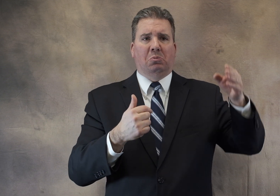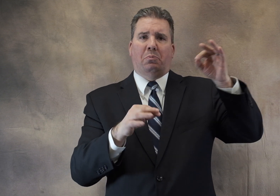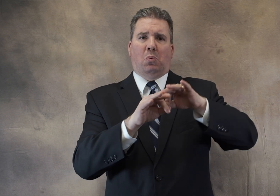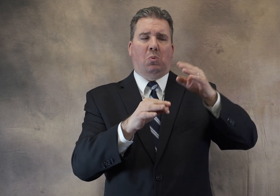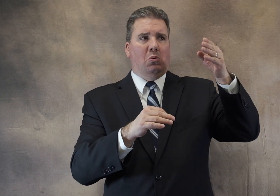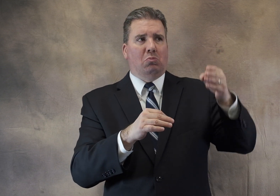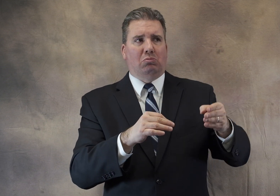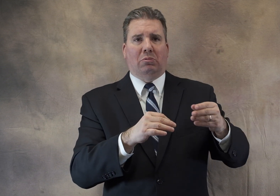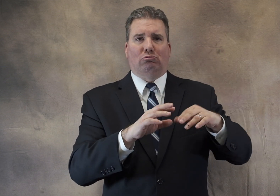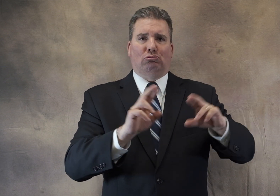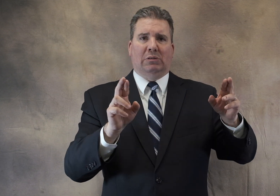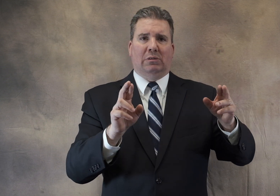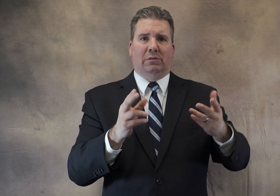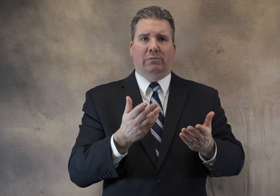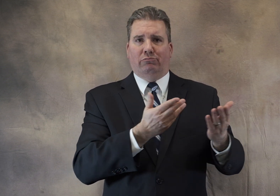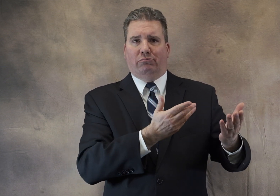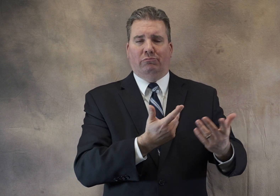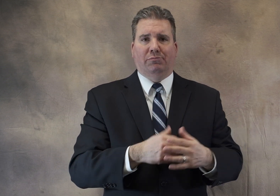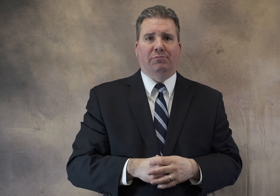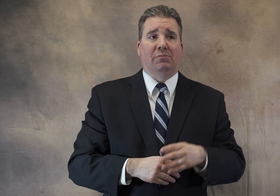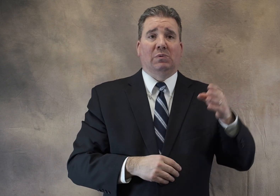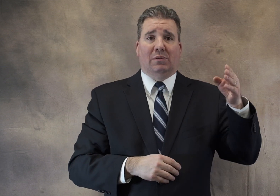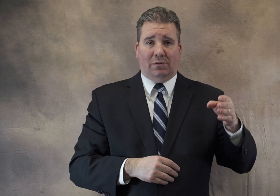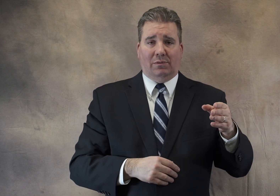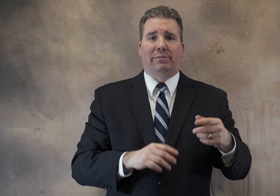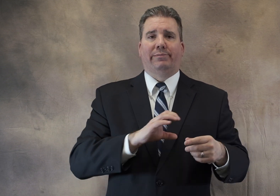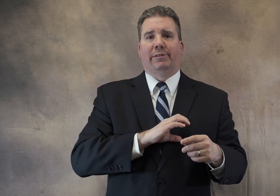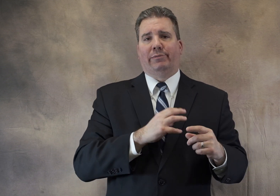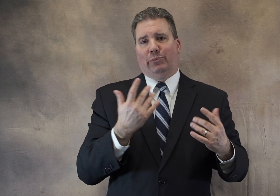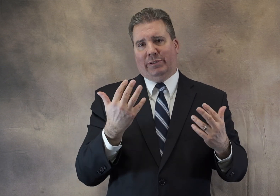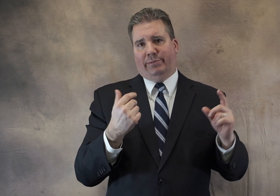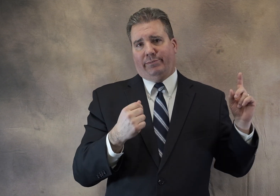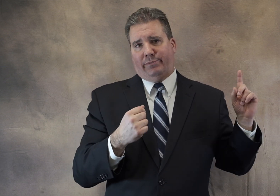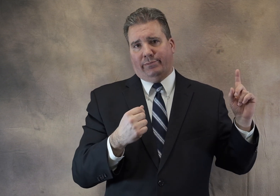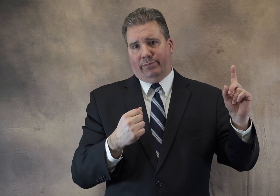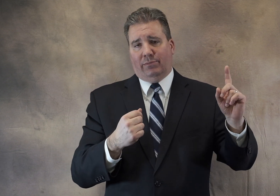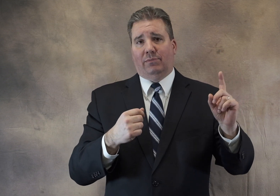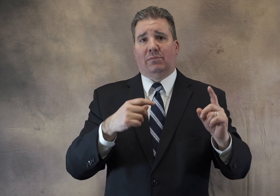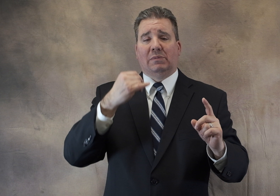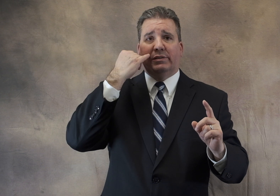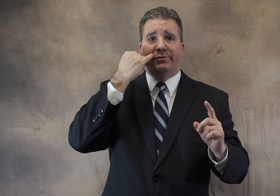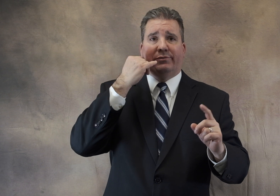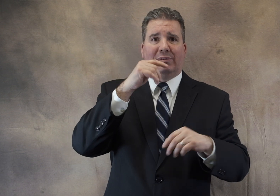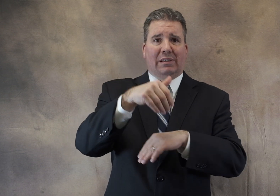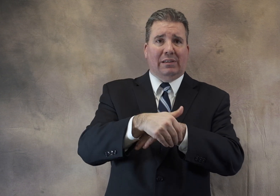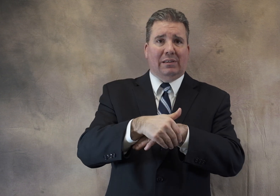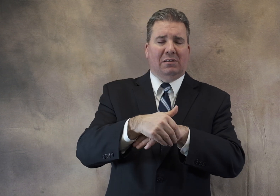You may lower your window partially or fully while you wait for the officer to approach.